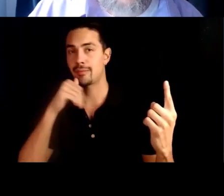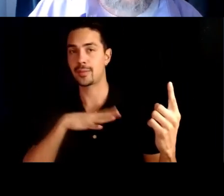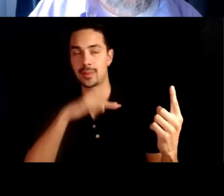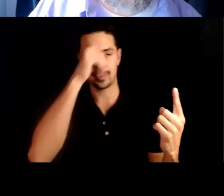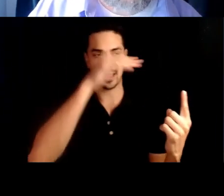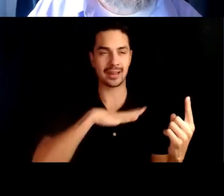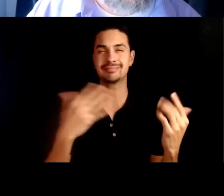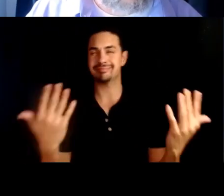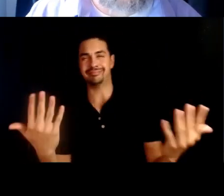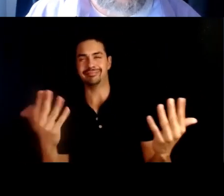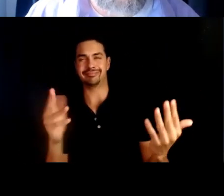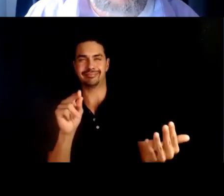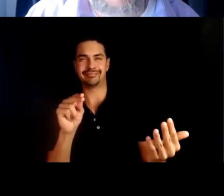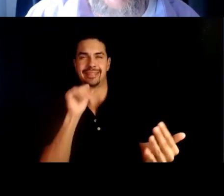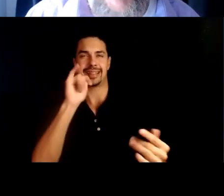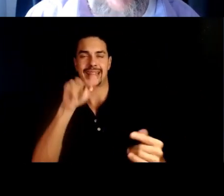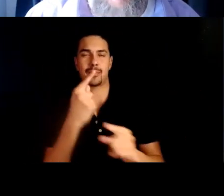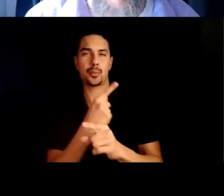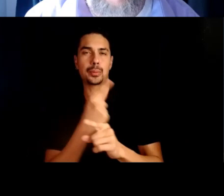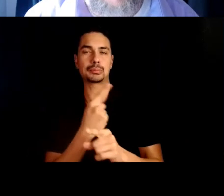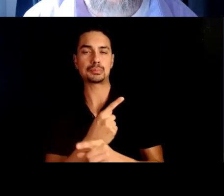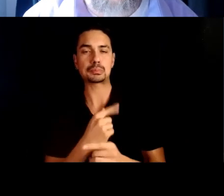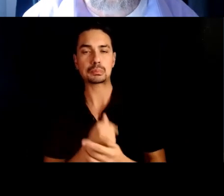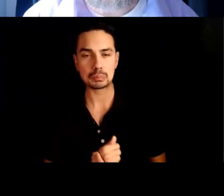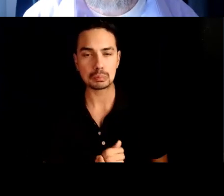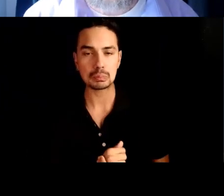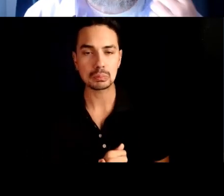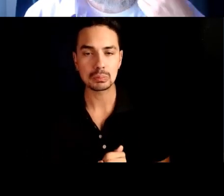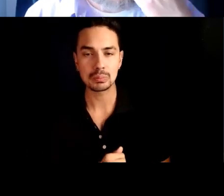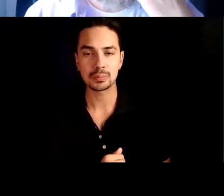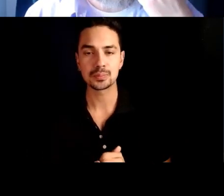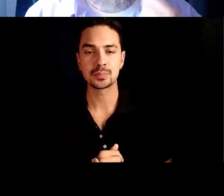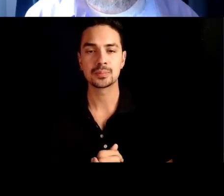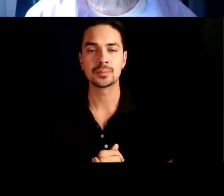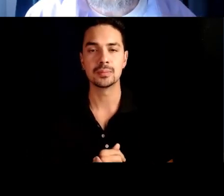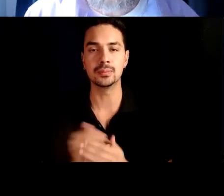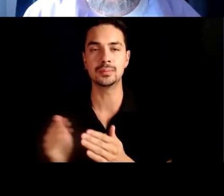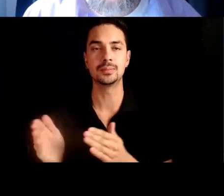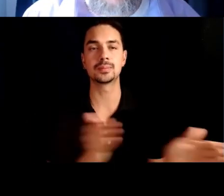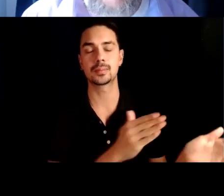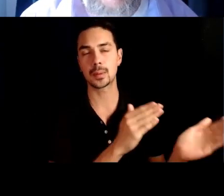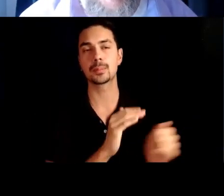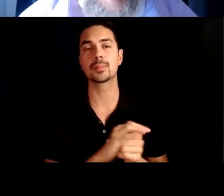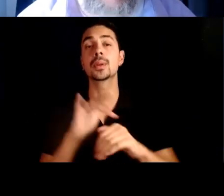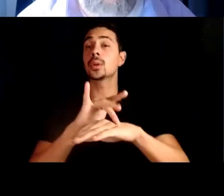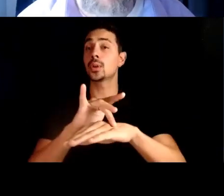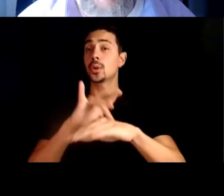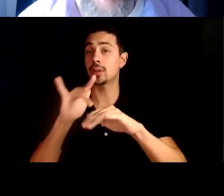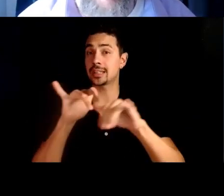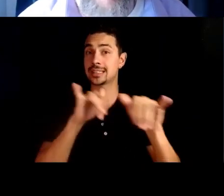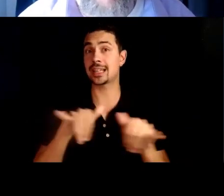One of the other requirements of that early standards of care was getting permission.